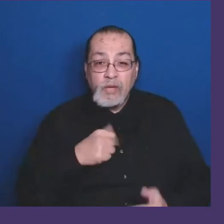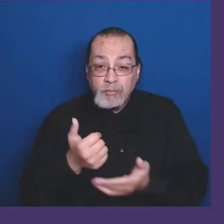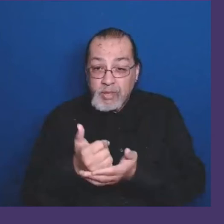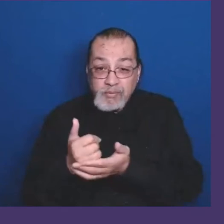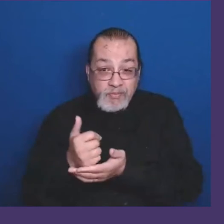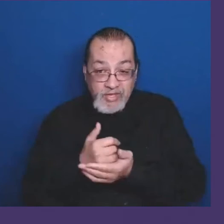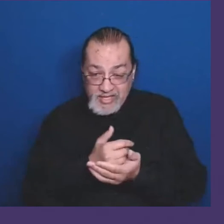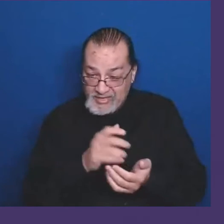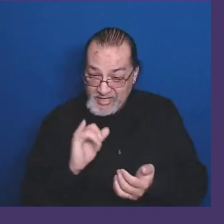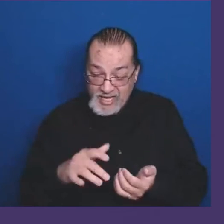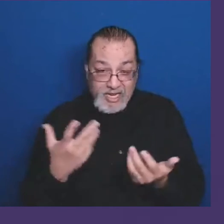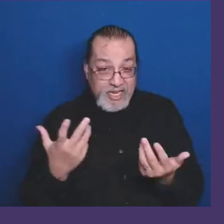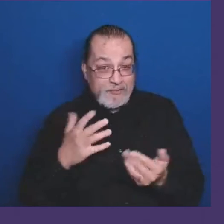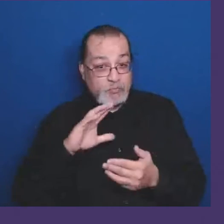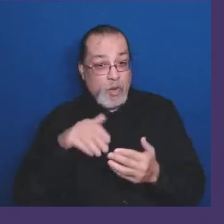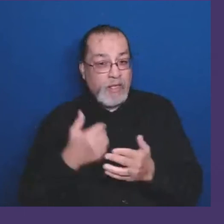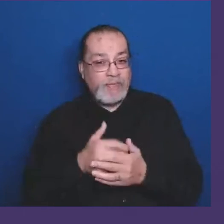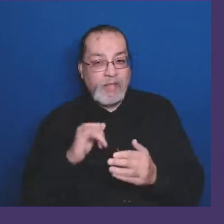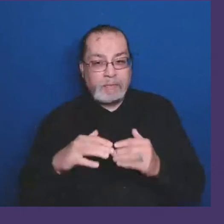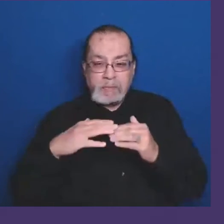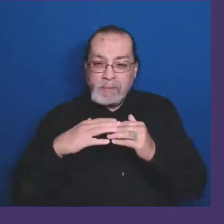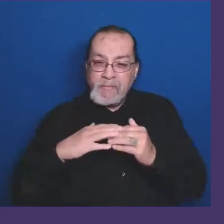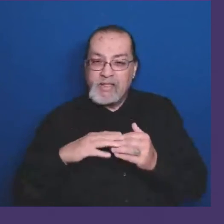by the Americans with Disabilities Act.